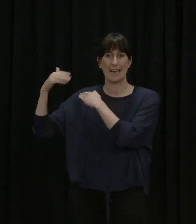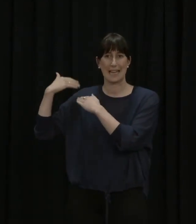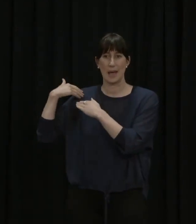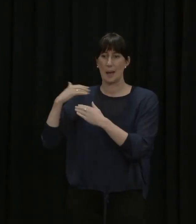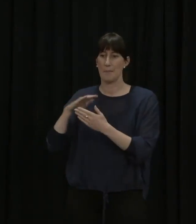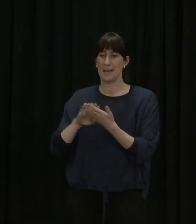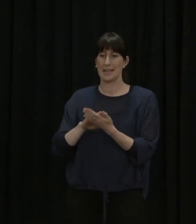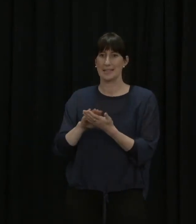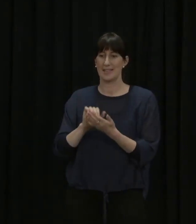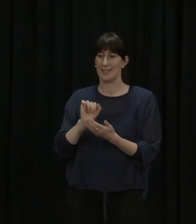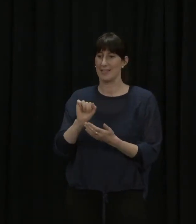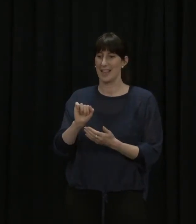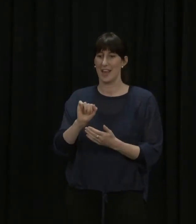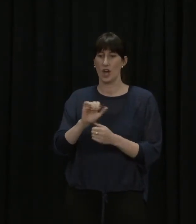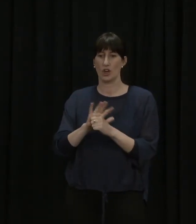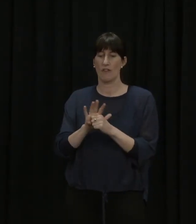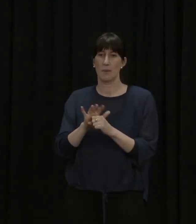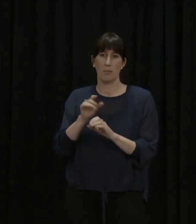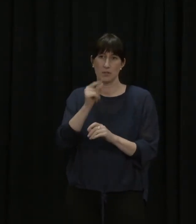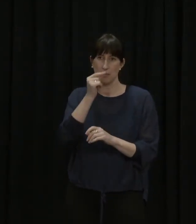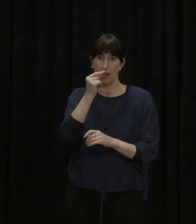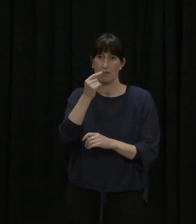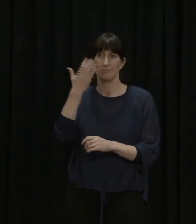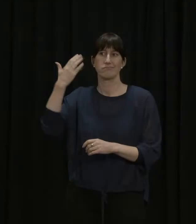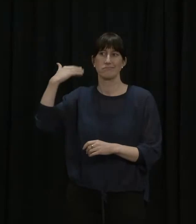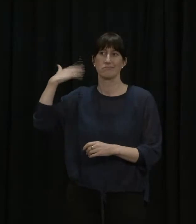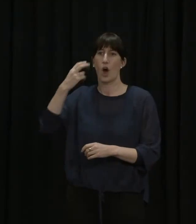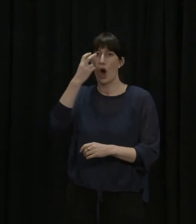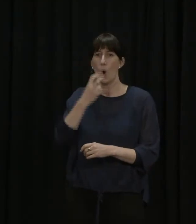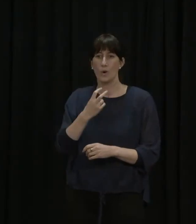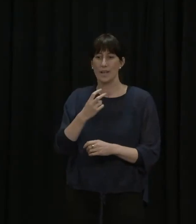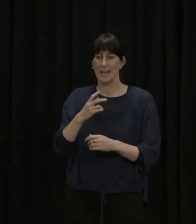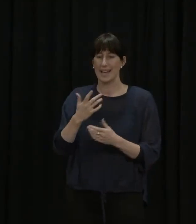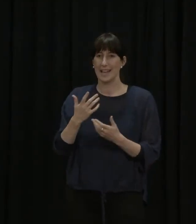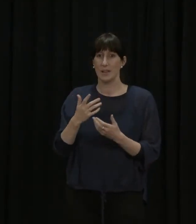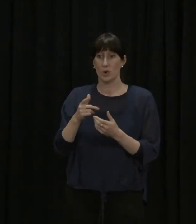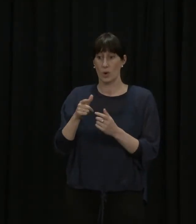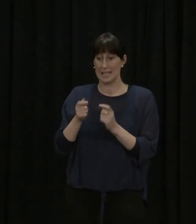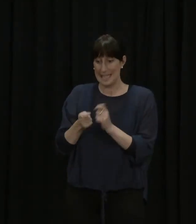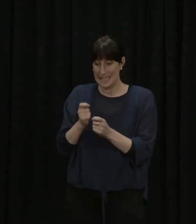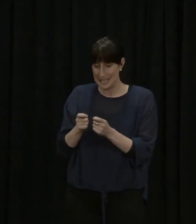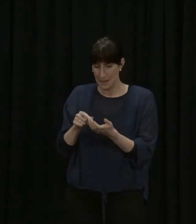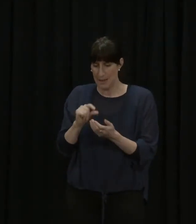It is been reached